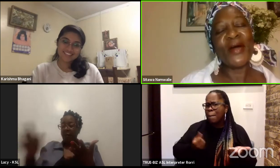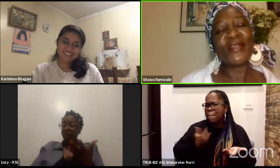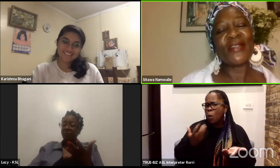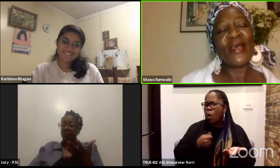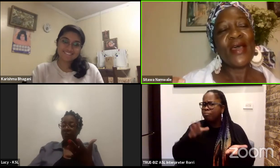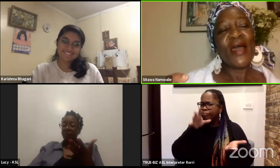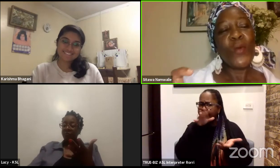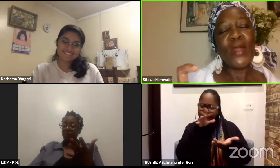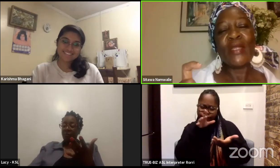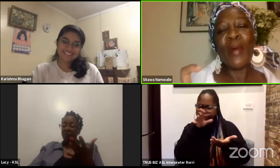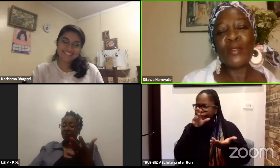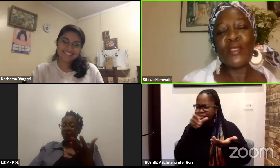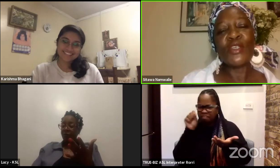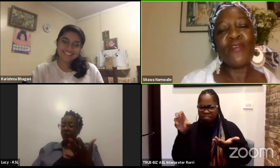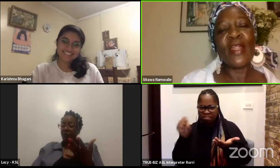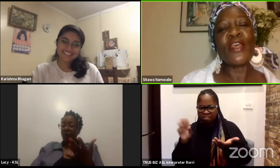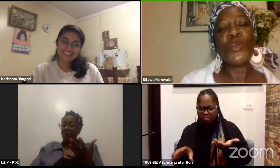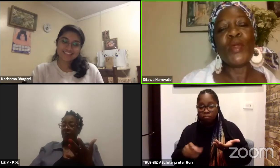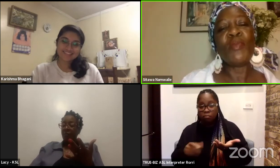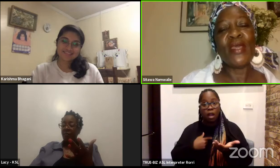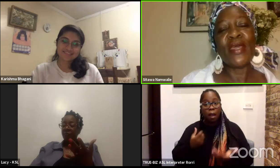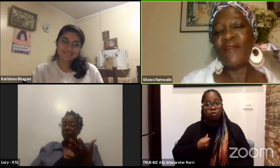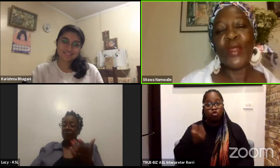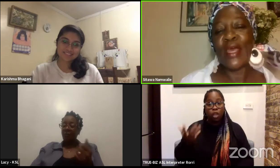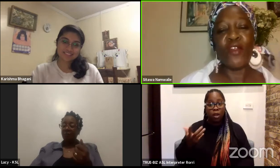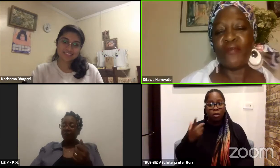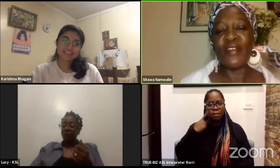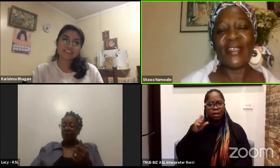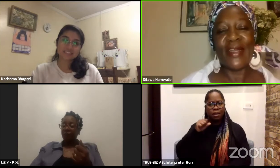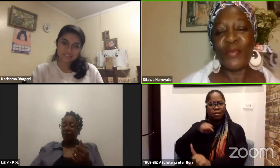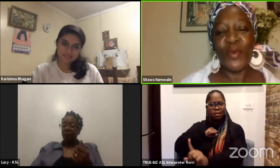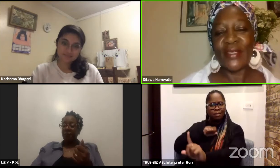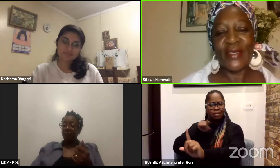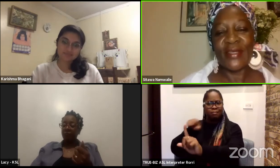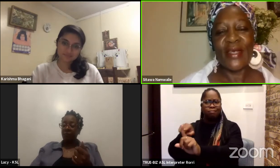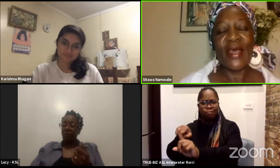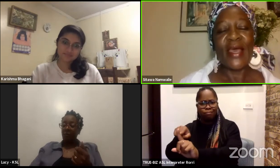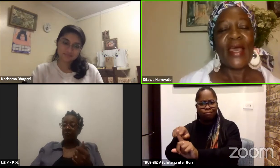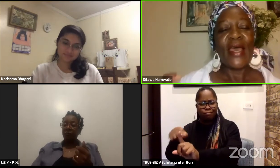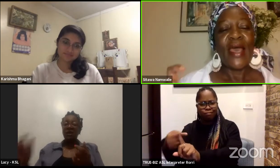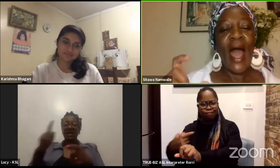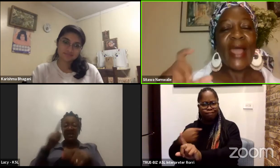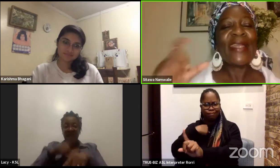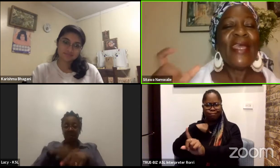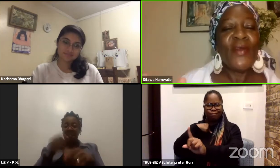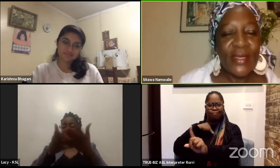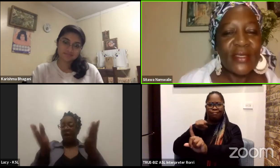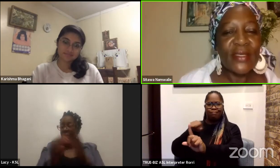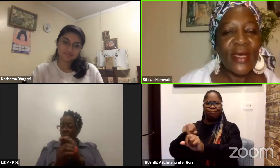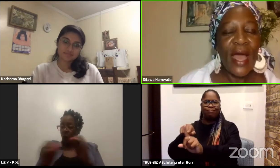because when it bounces off another human being, even when they're not physically present, I can hear it.